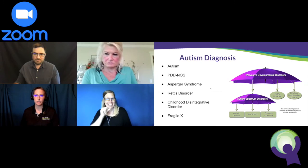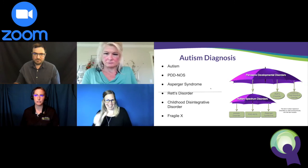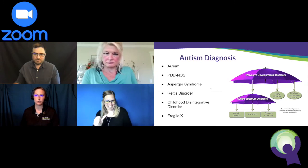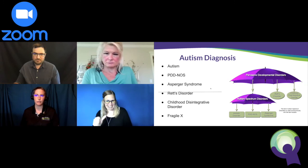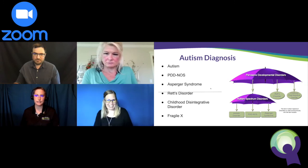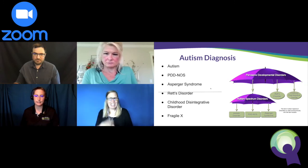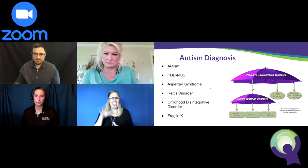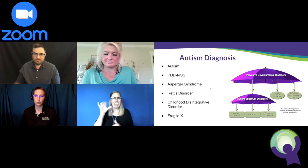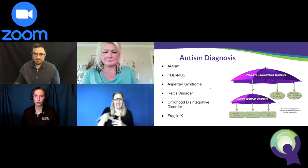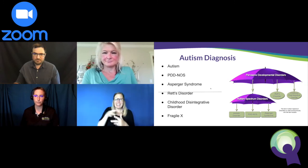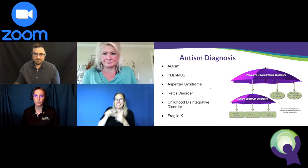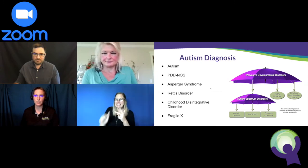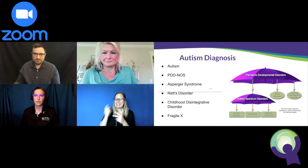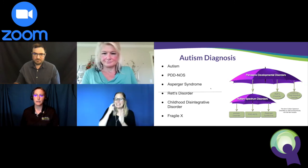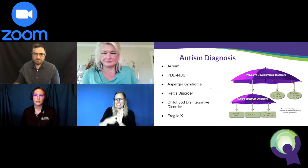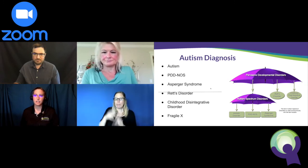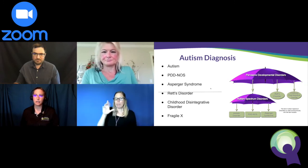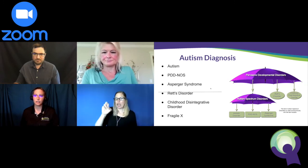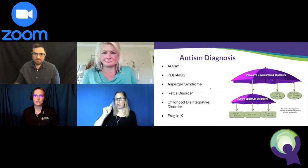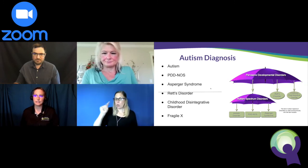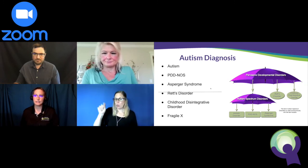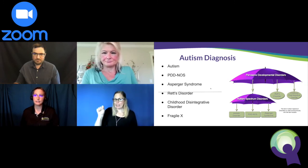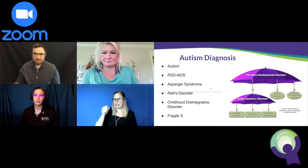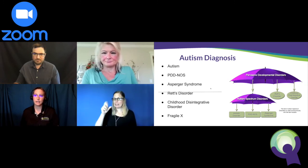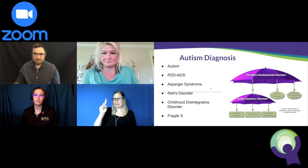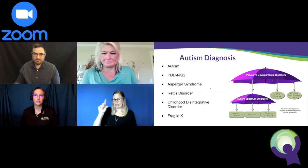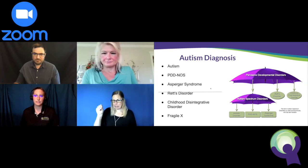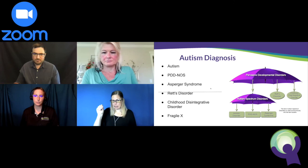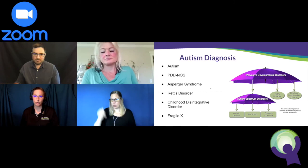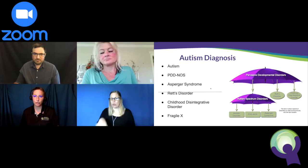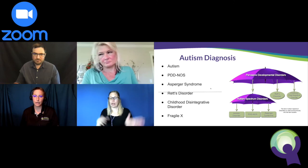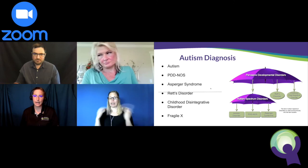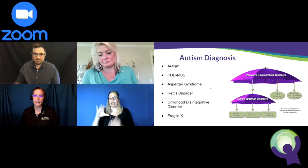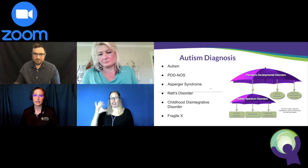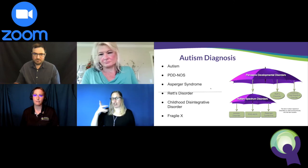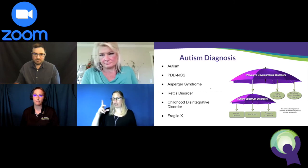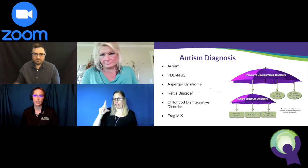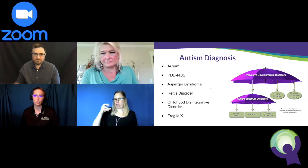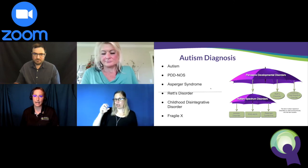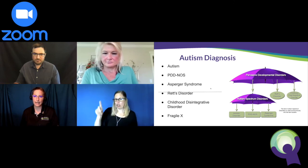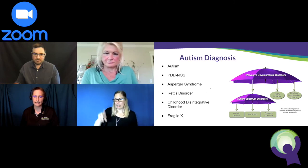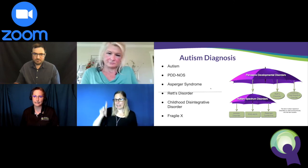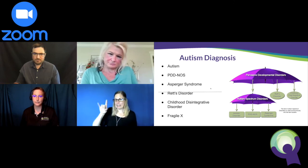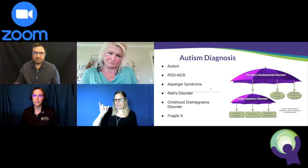Rett's disorder, the childhood disintegrative disorder and Fragile X.